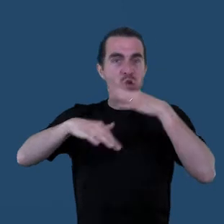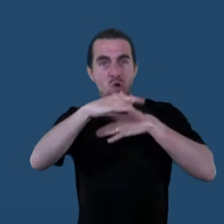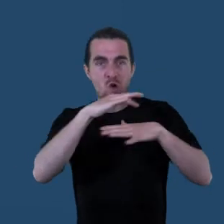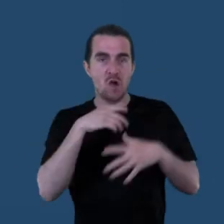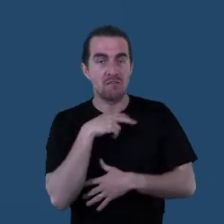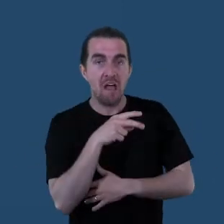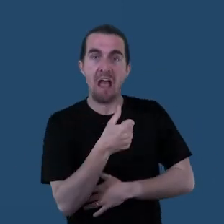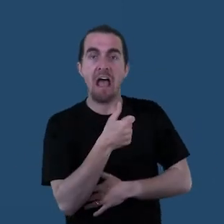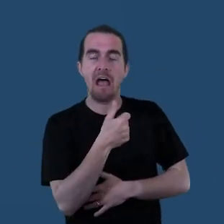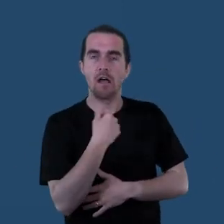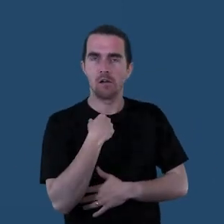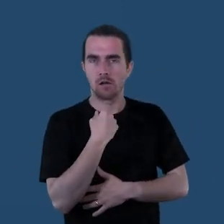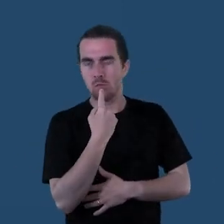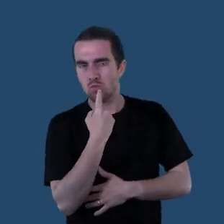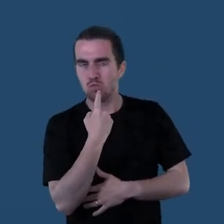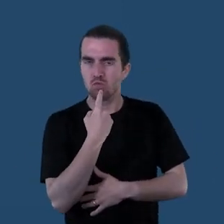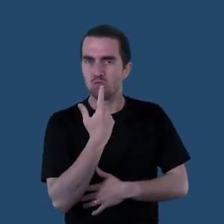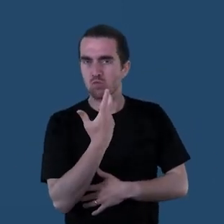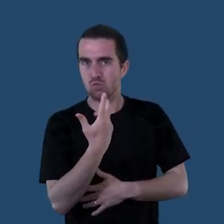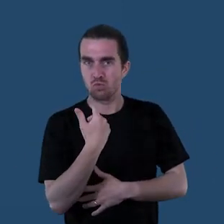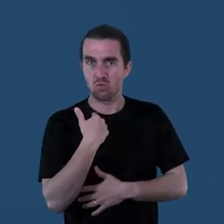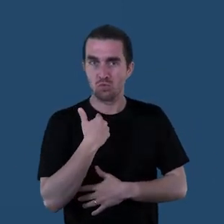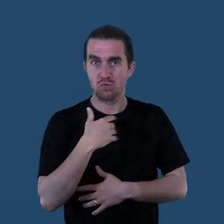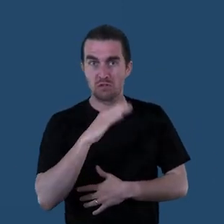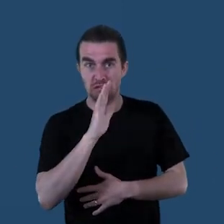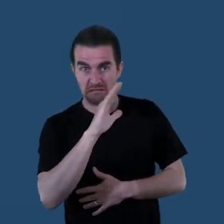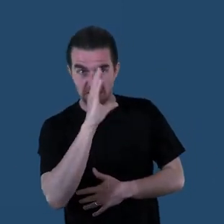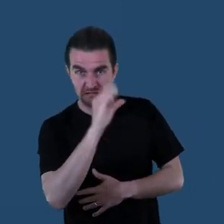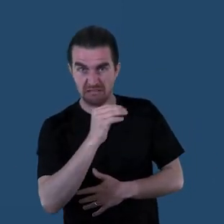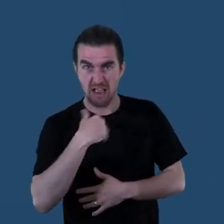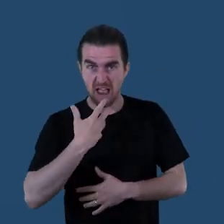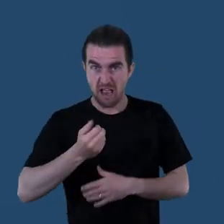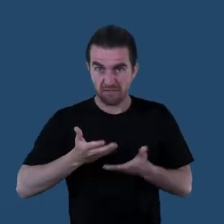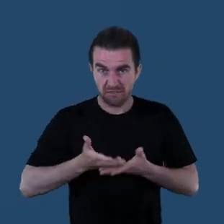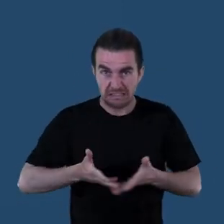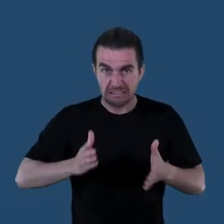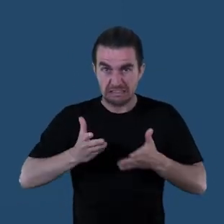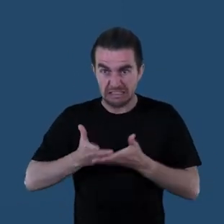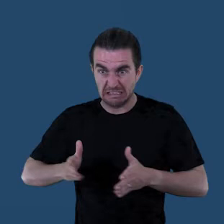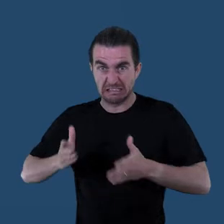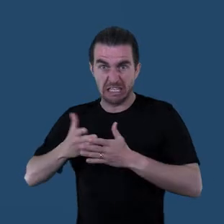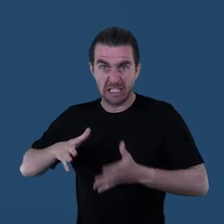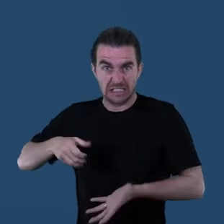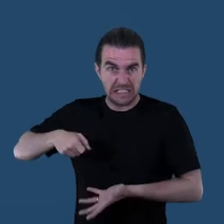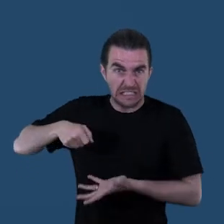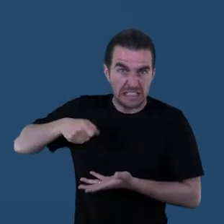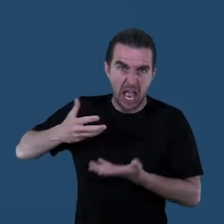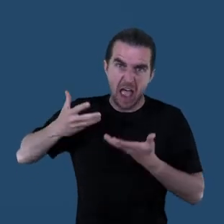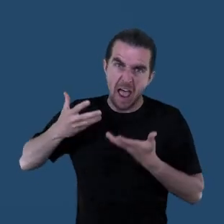And so what we did was we just said that "Actually these buckets are full of sand and everything, they've quite heavy,